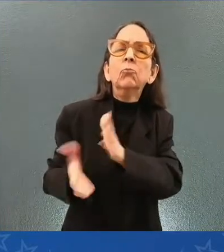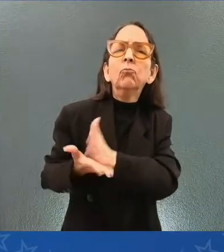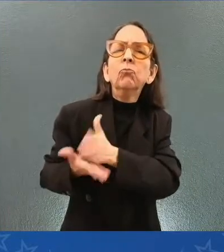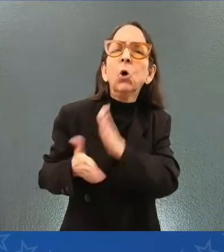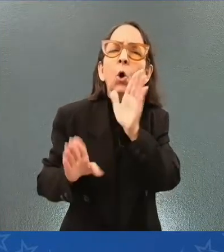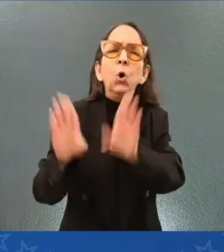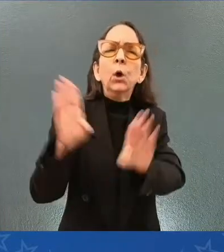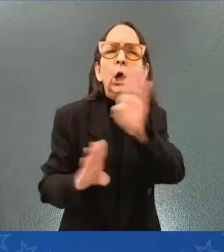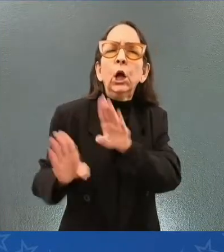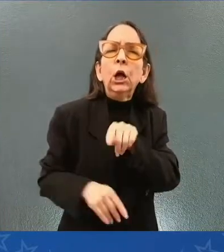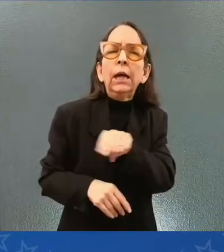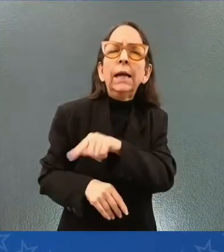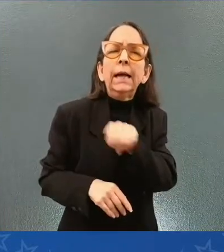I'm normally half kidding, I'm not.